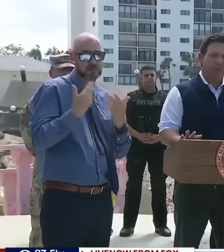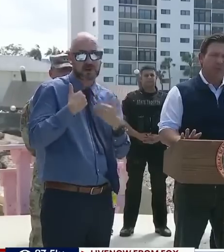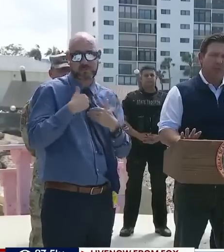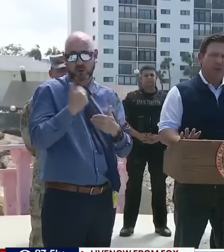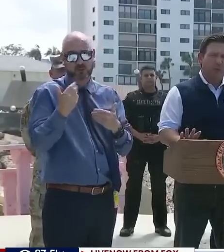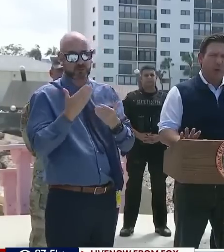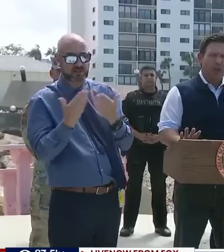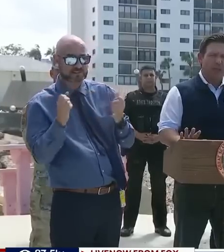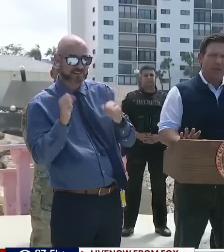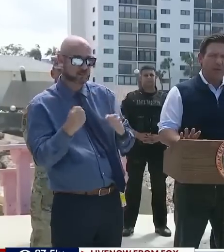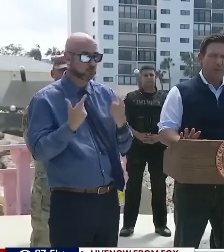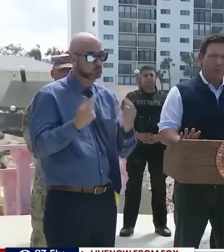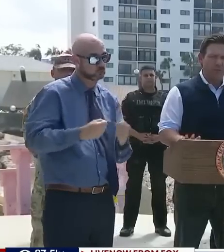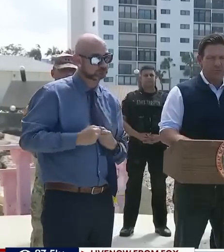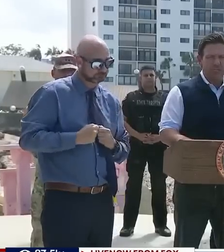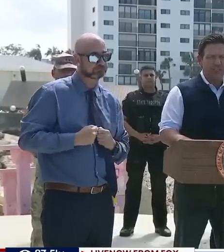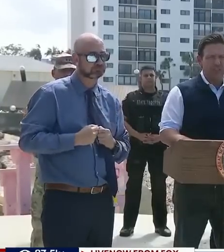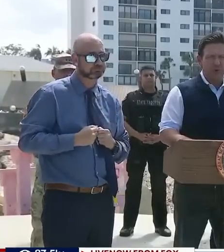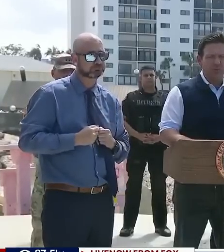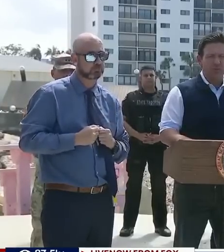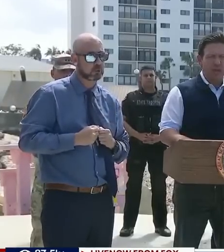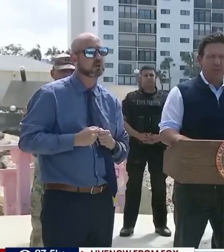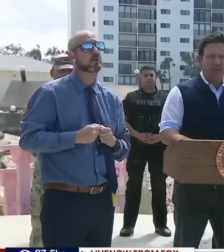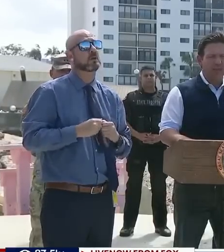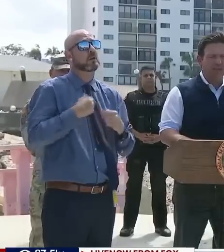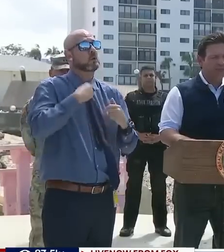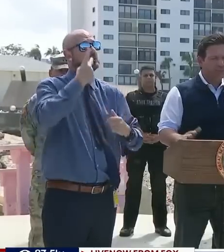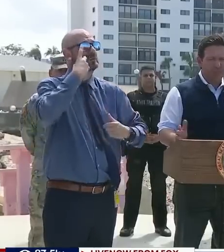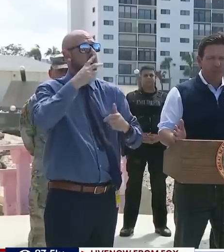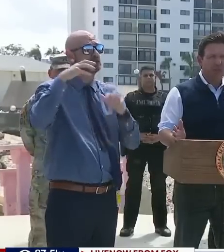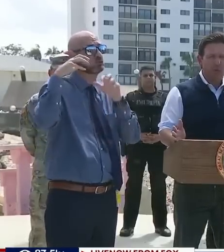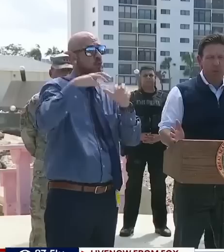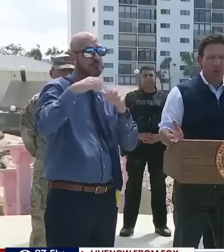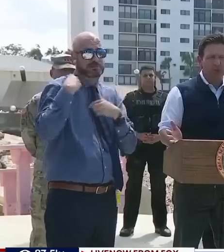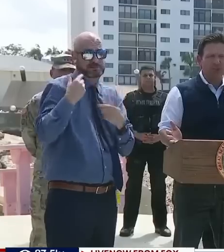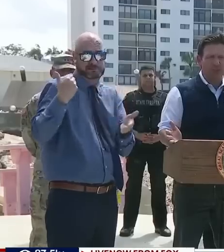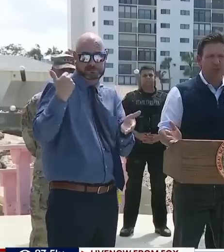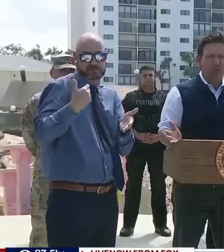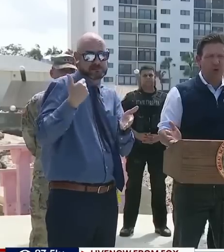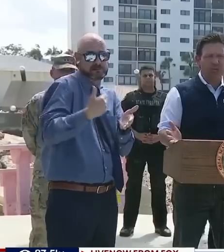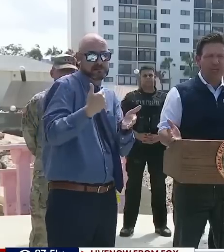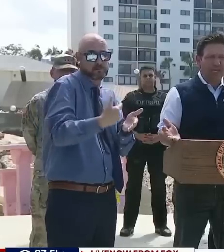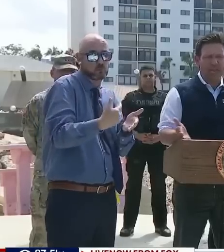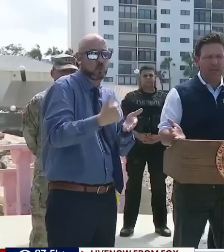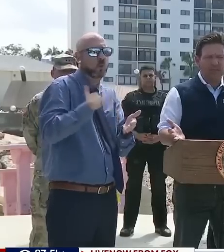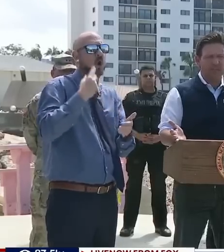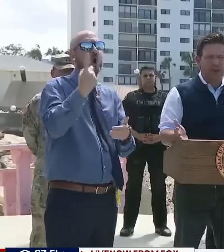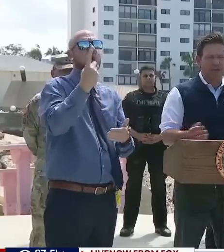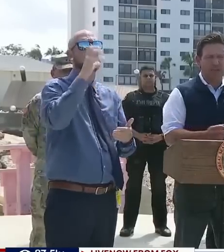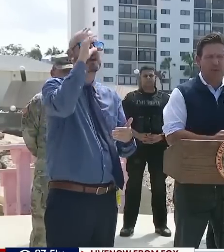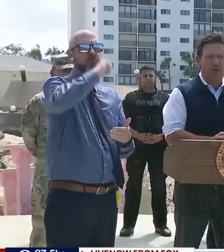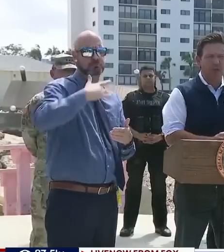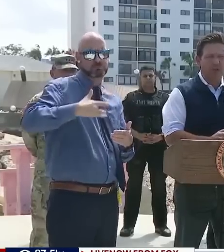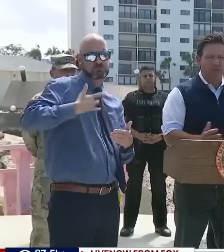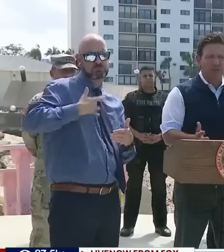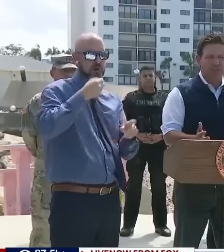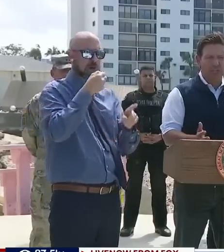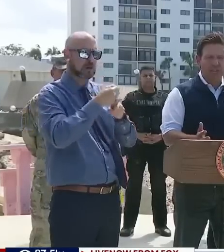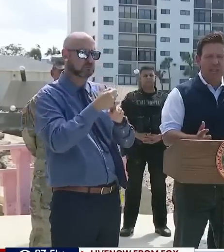types of housing missions. Uh, that there can be uh and there may be some other things that we can do. When? we see these